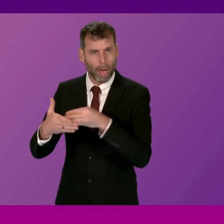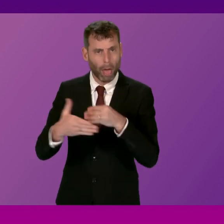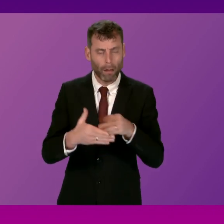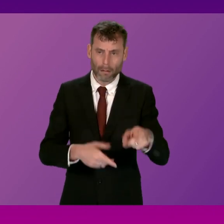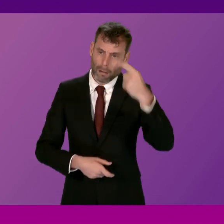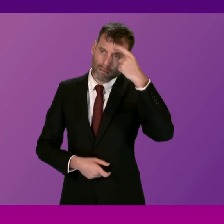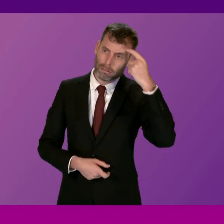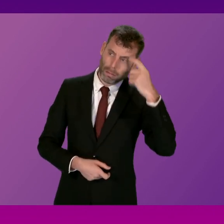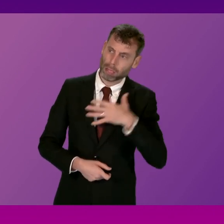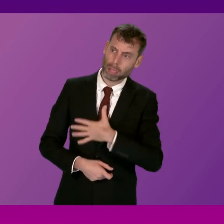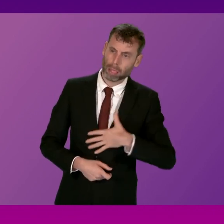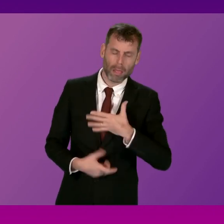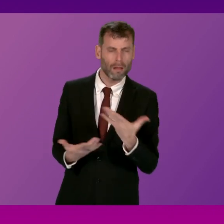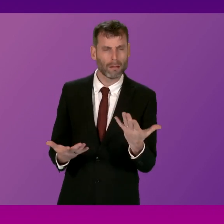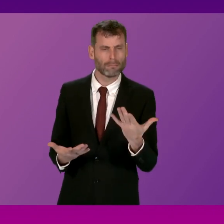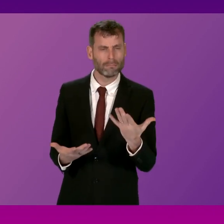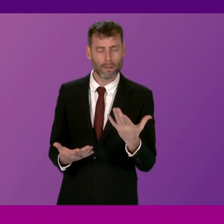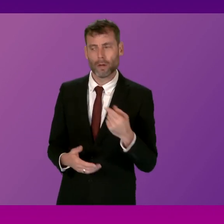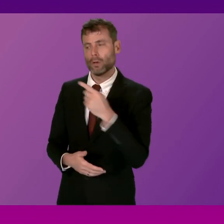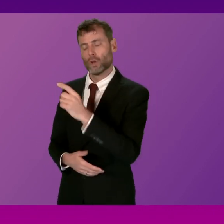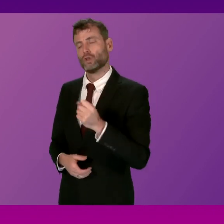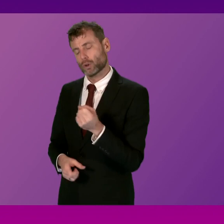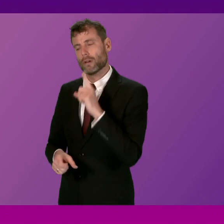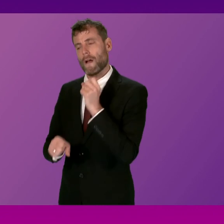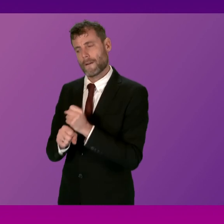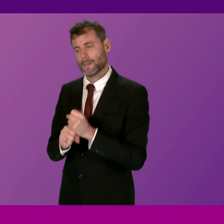The Government, therefore, has real work to do in protecting disabled people’s rights